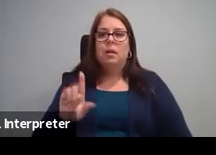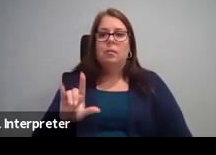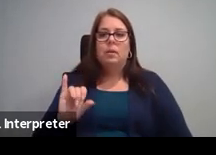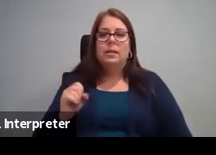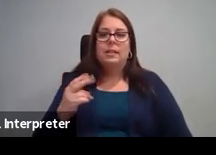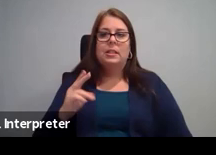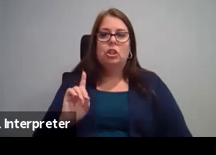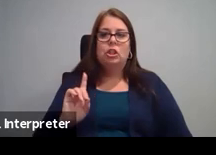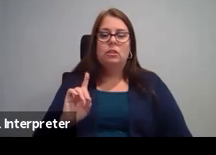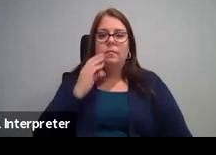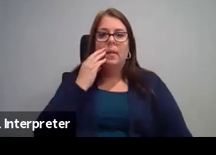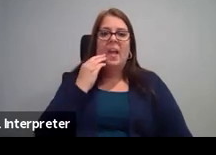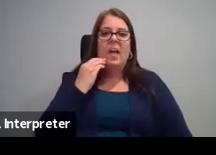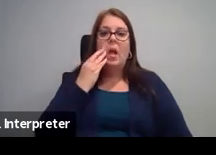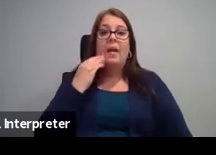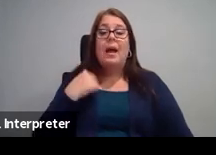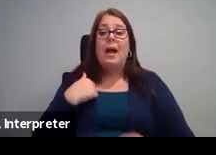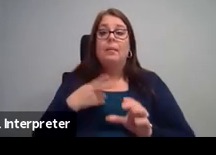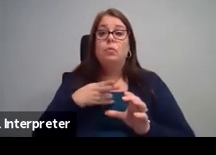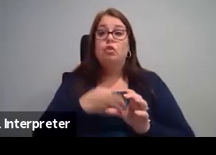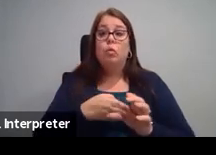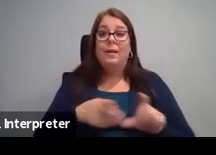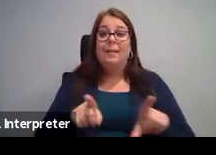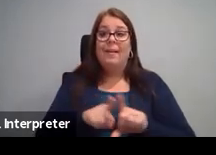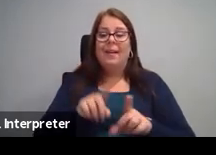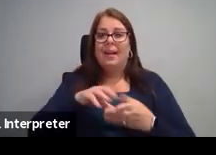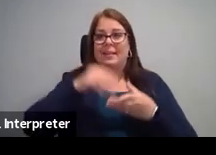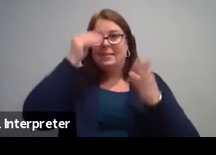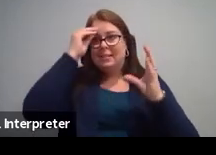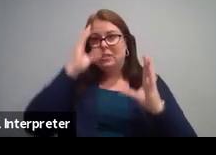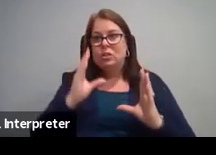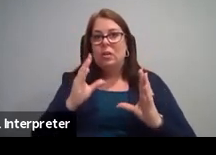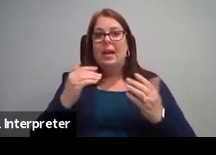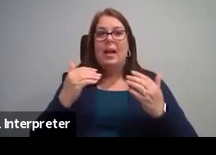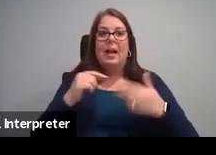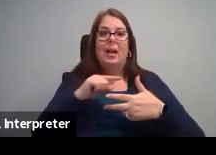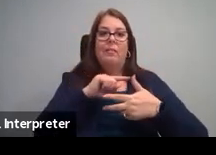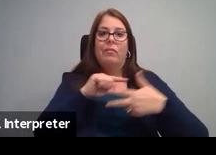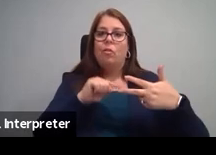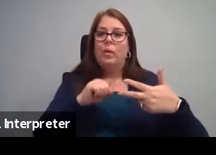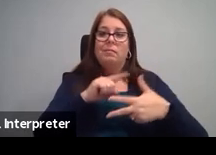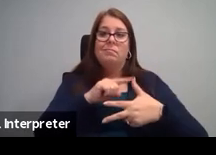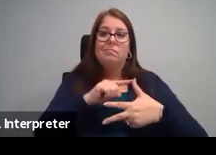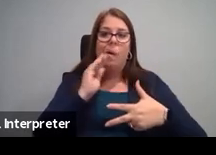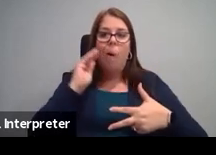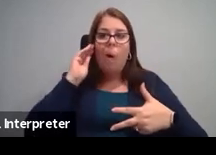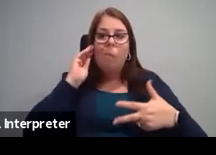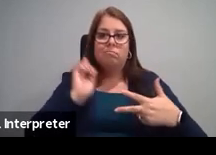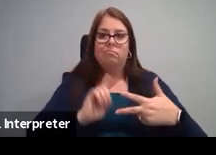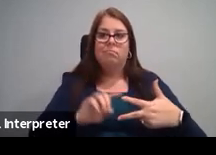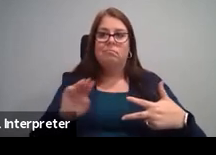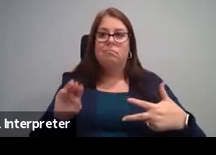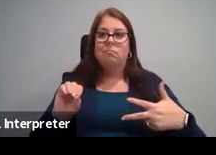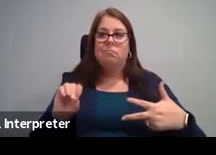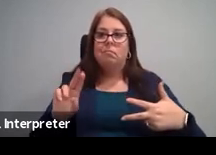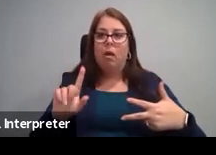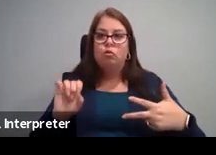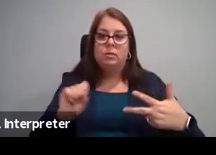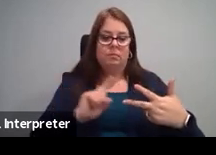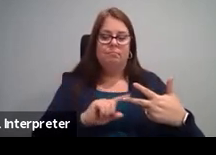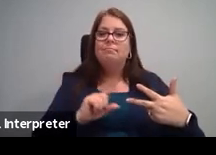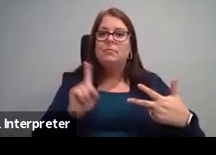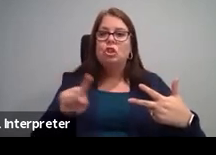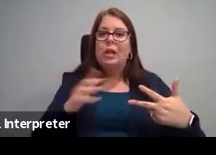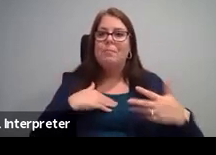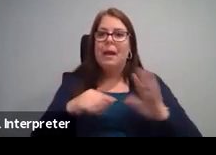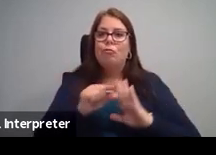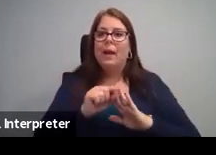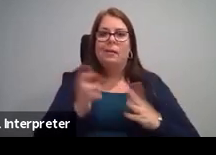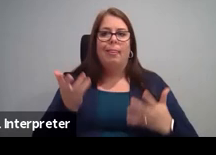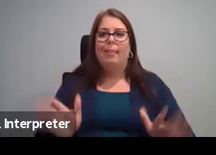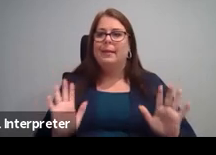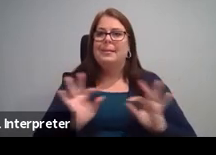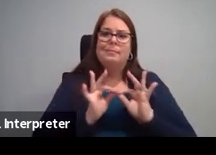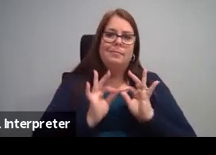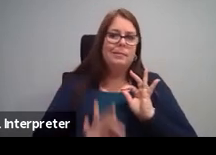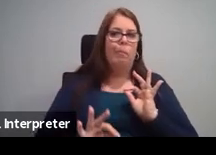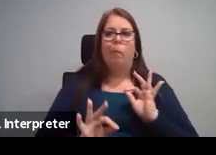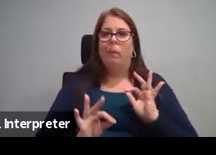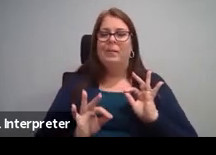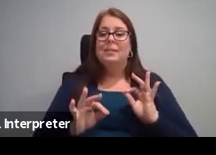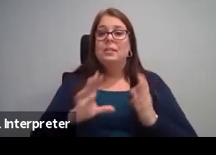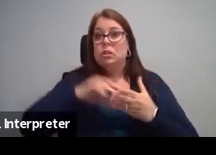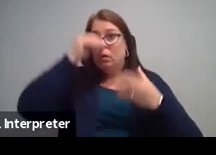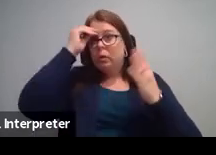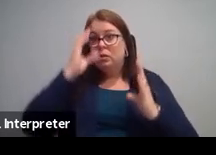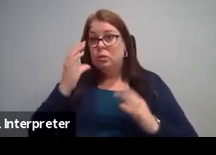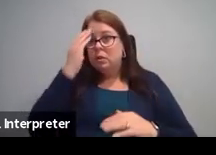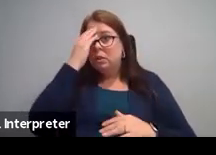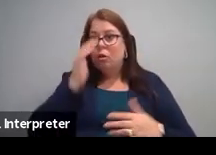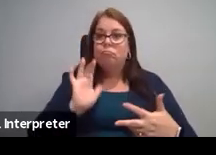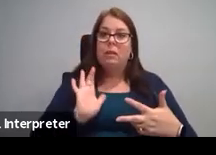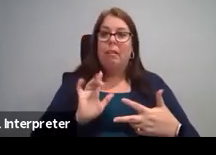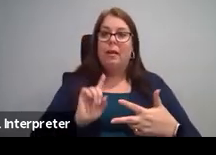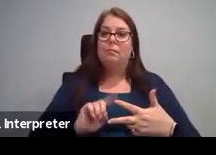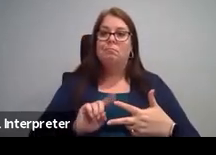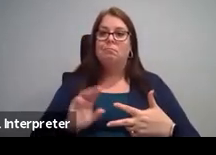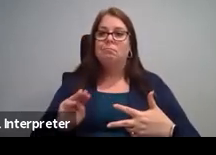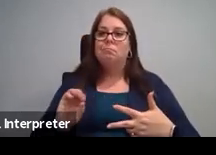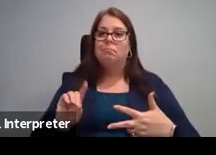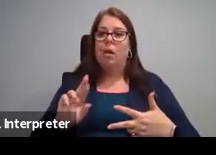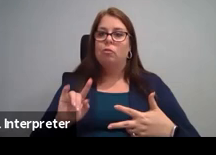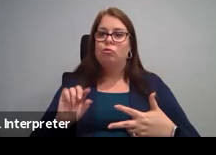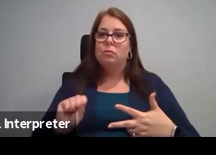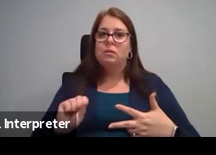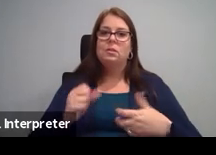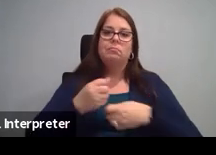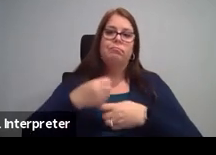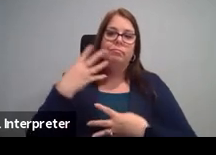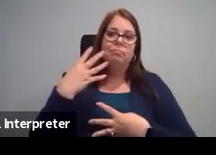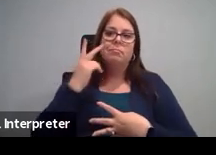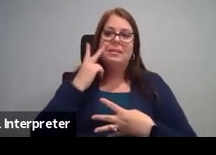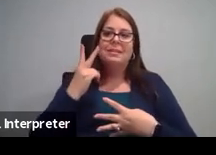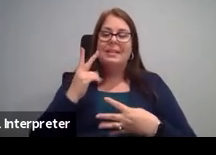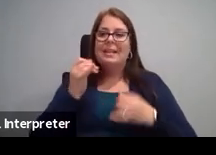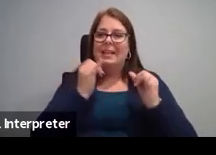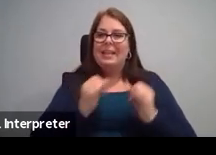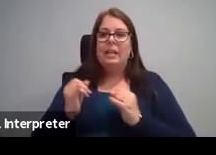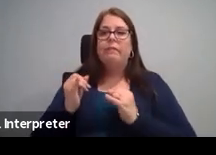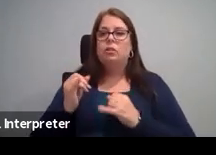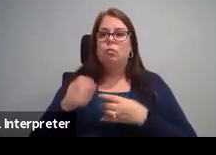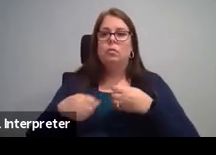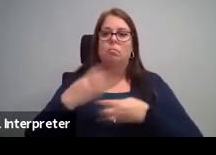Cathy Reznicek: Notice that all I have is my home button. My modules page and I can check my grades. Right. So students know that they need to come into the modules page and they come in and they can see the individual modules, they can collapse these modules.